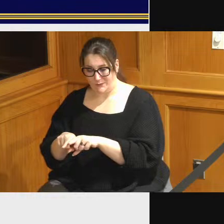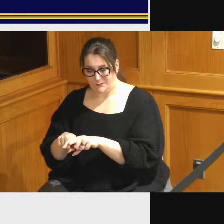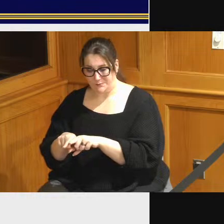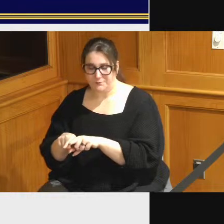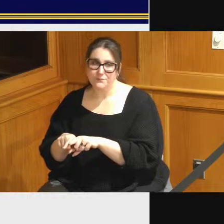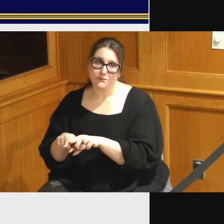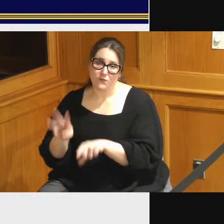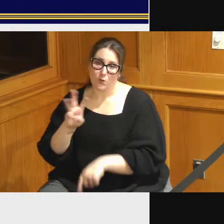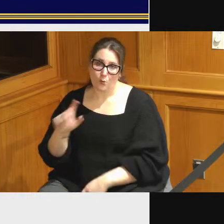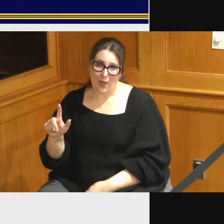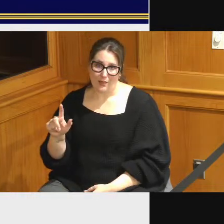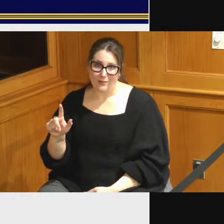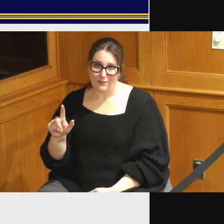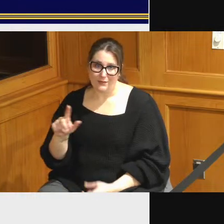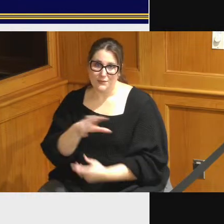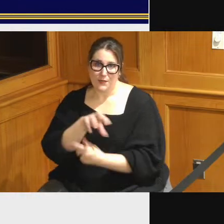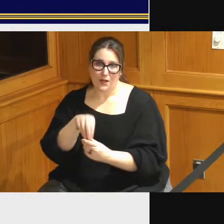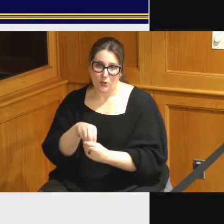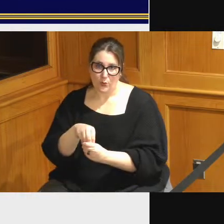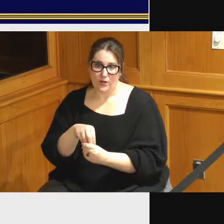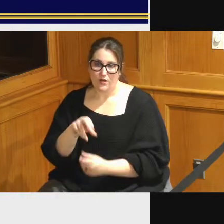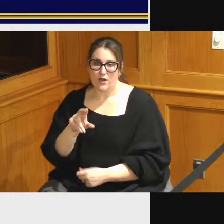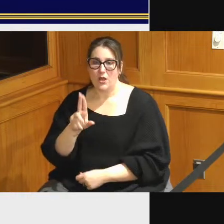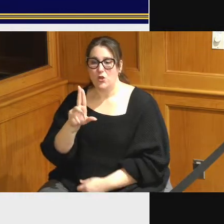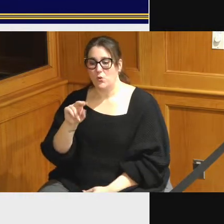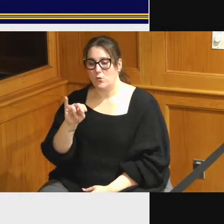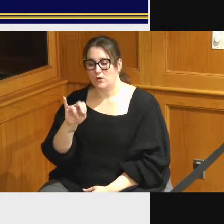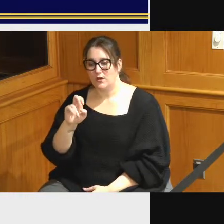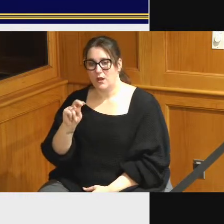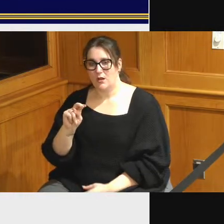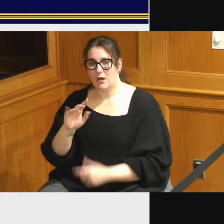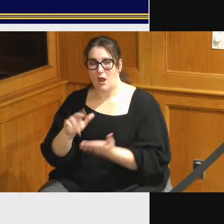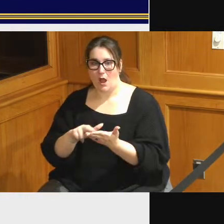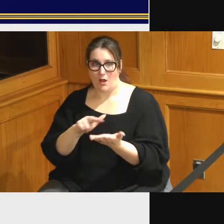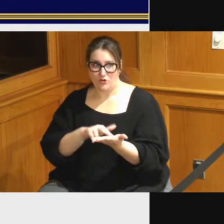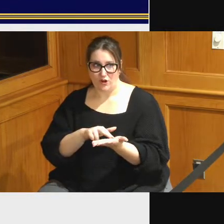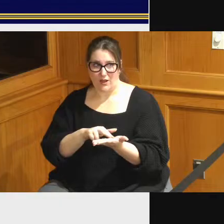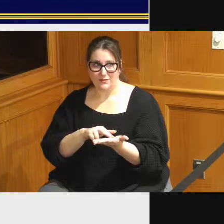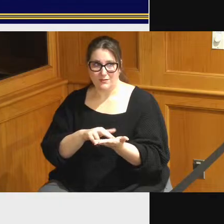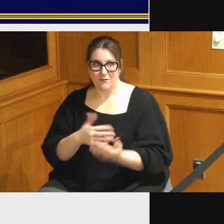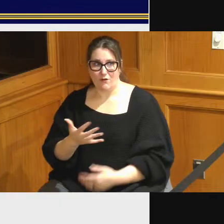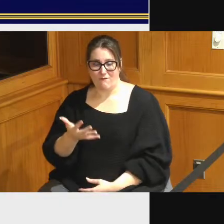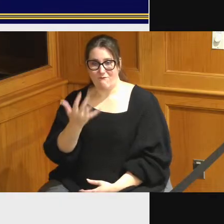been included in the in the union contract that there would be five enforcement captains and we